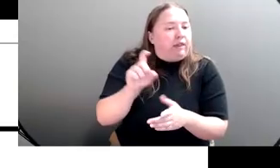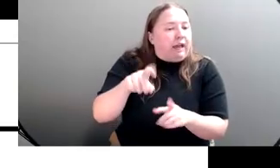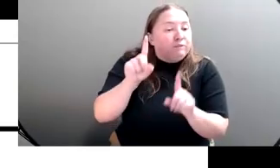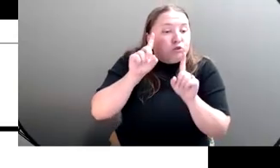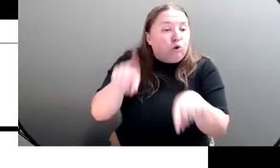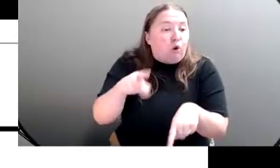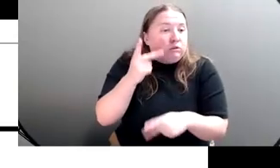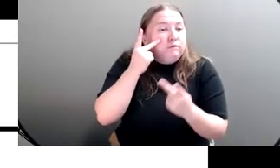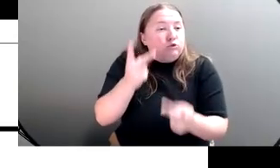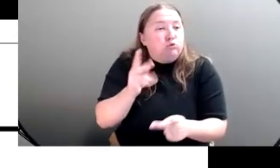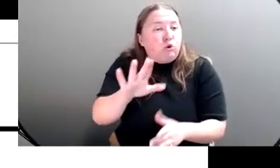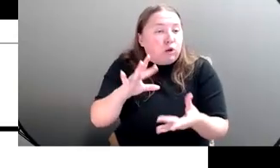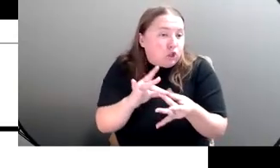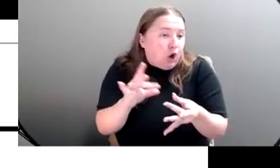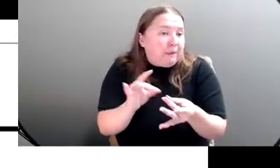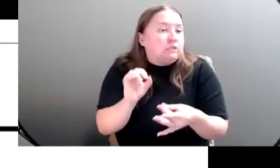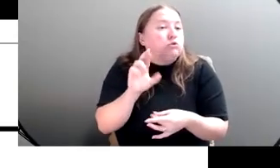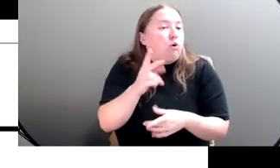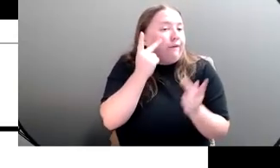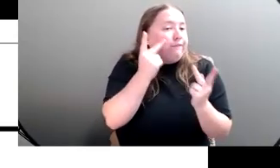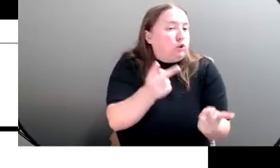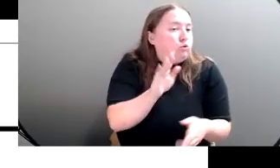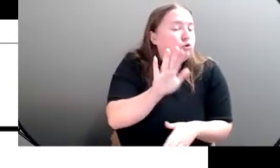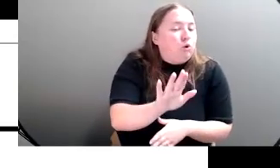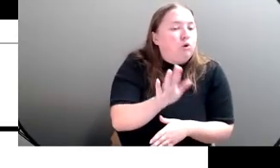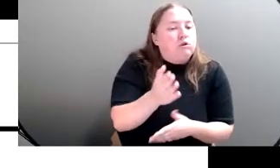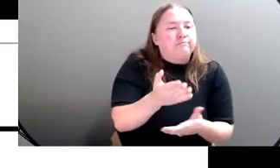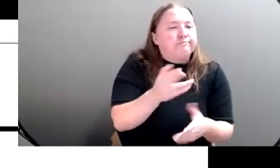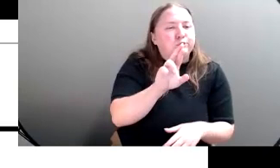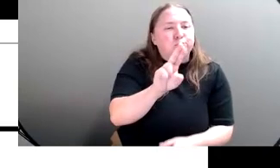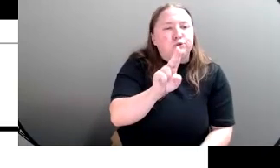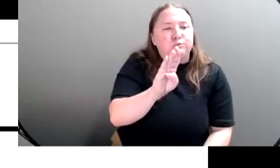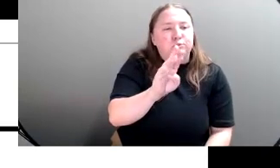your comments or view your rubric or anything like that.